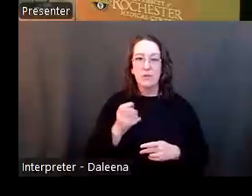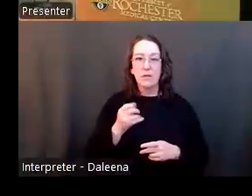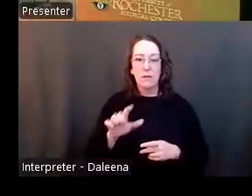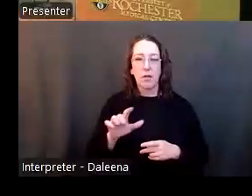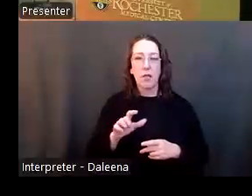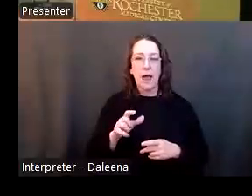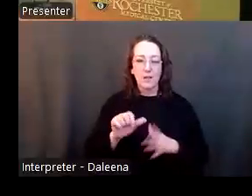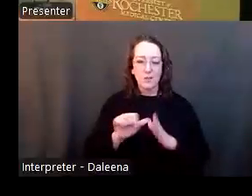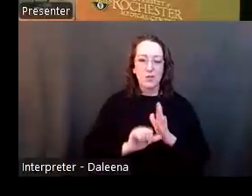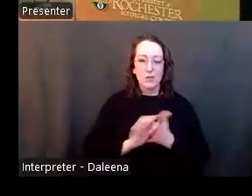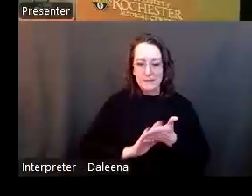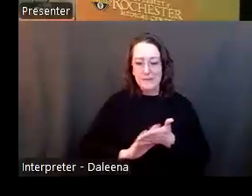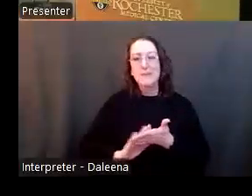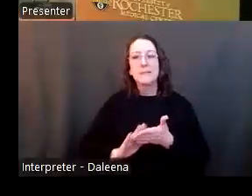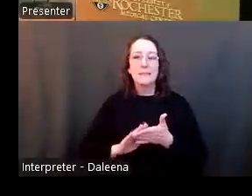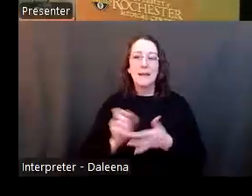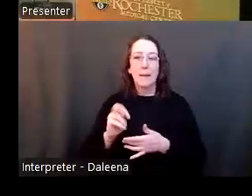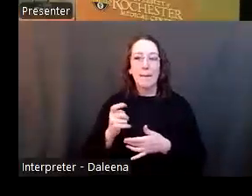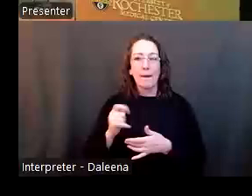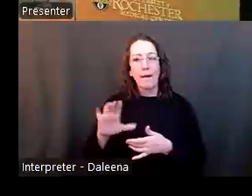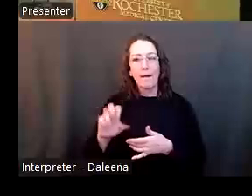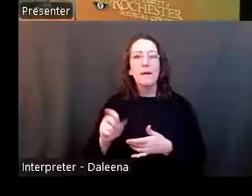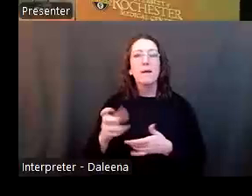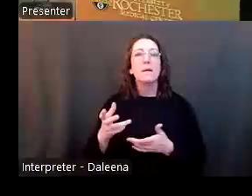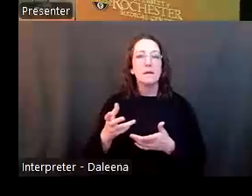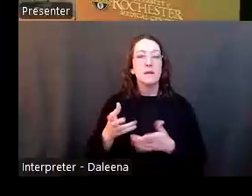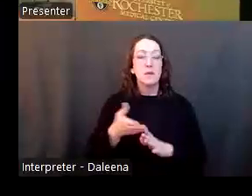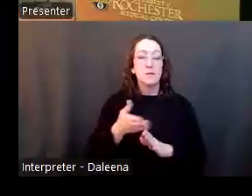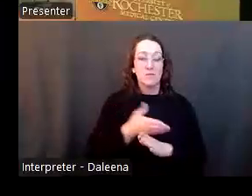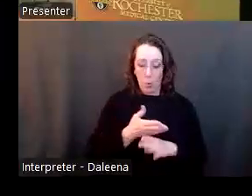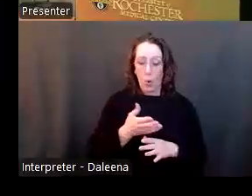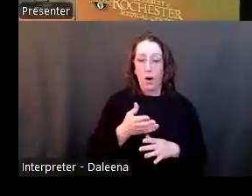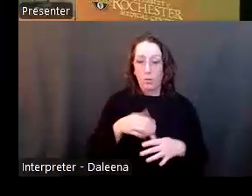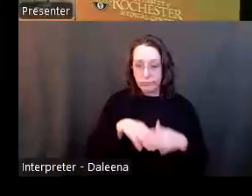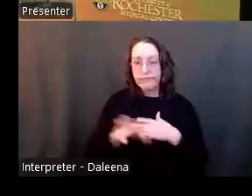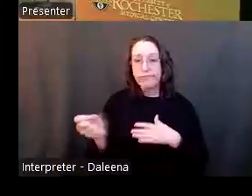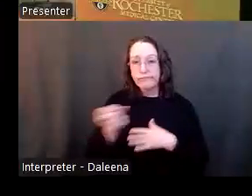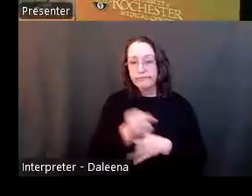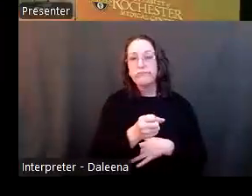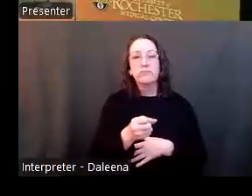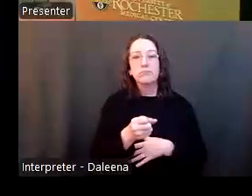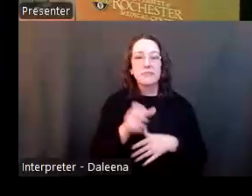antibiotics and um earlier before he was admitted there was consistent hygiene concerns coming from